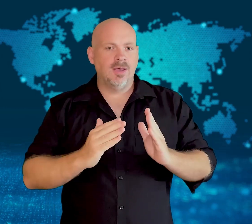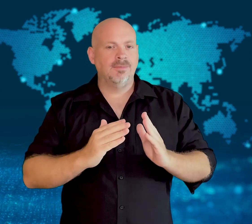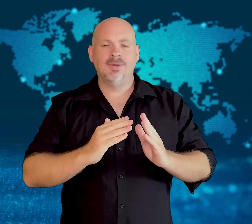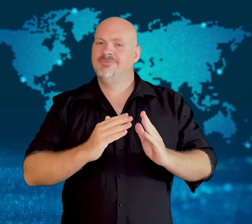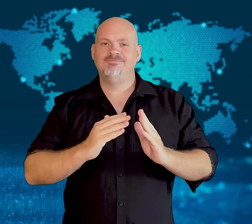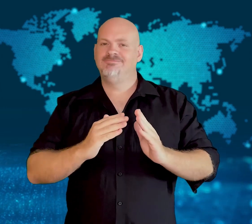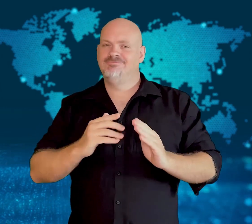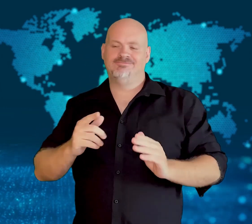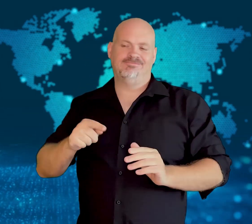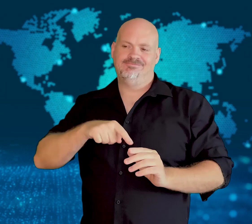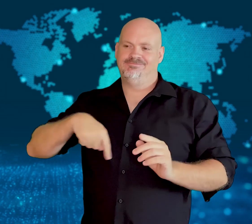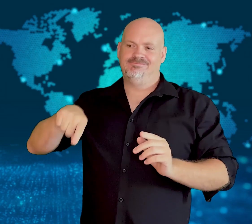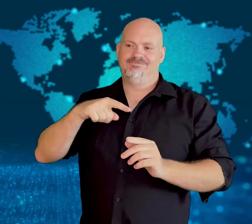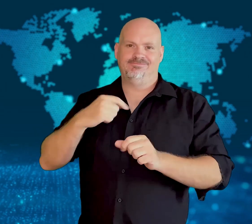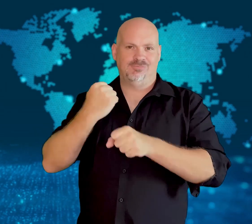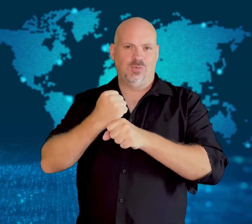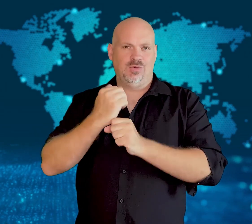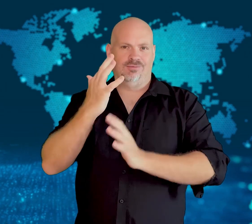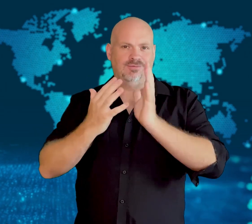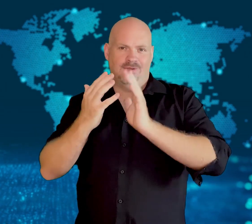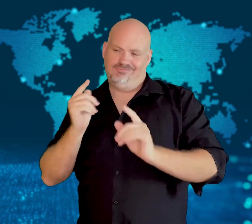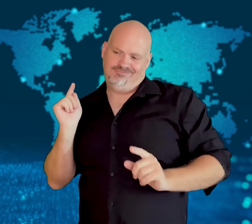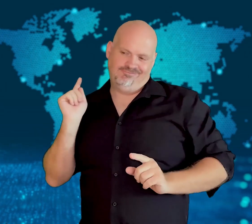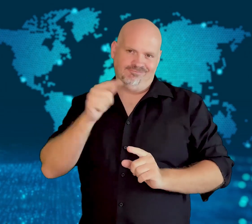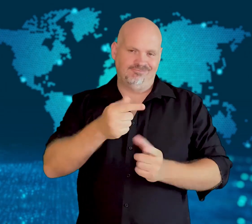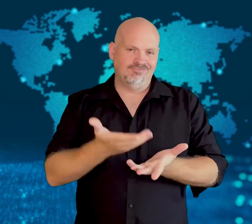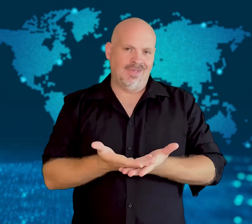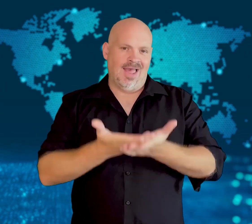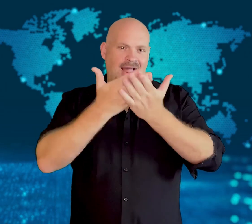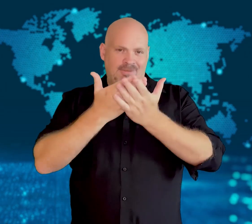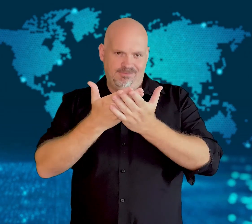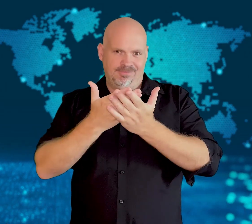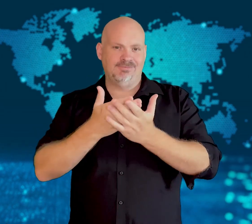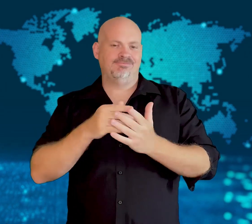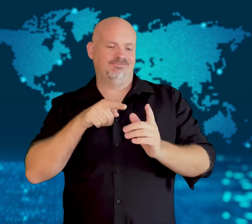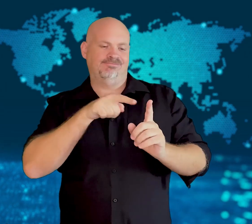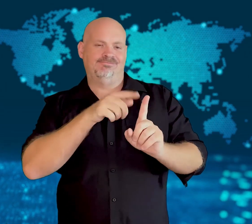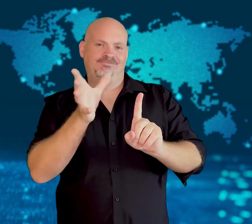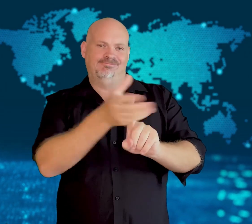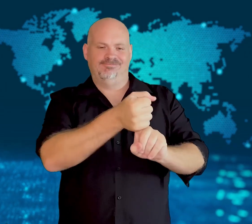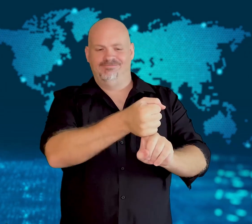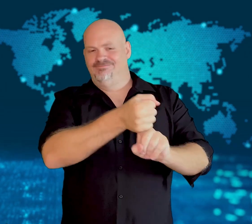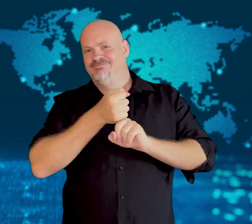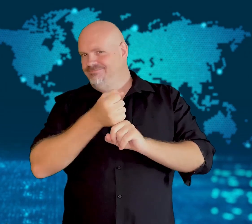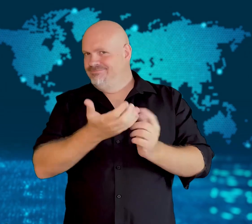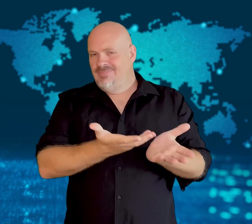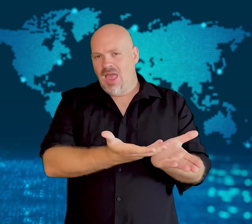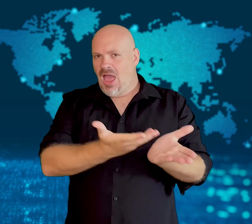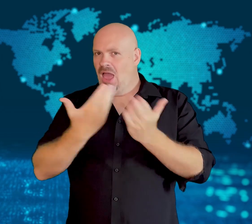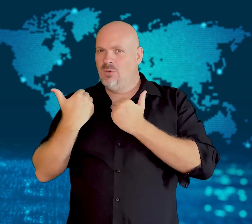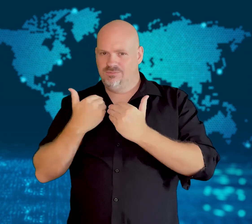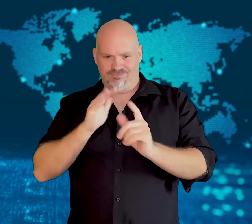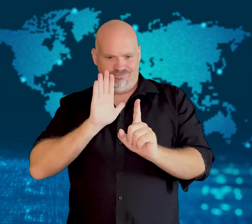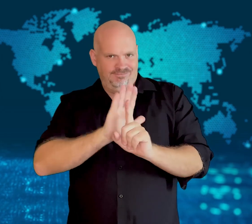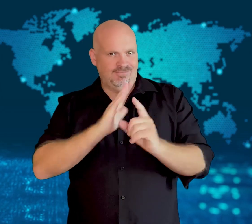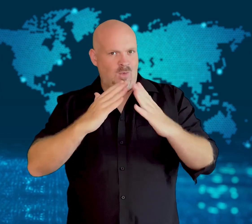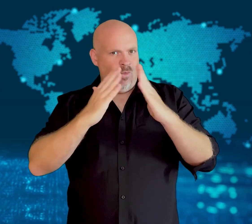to help Baker get out of the house.